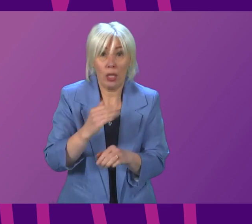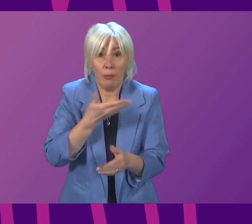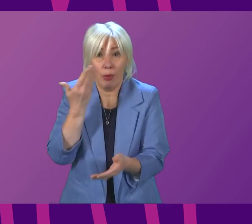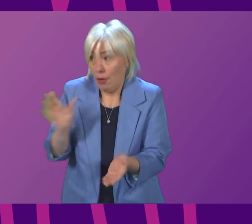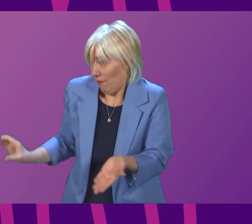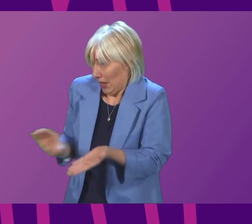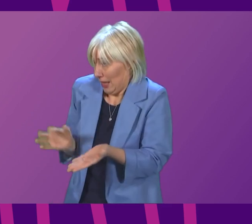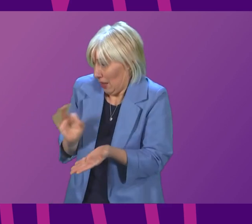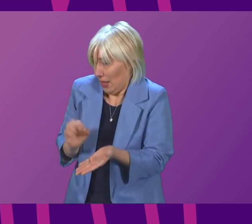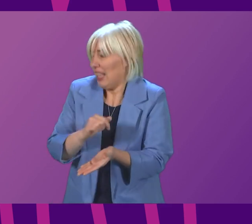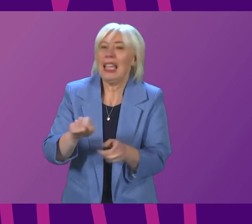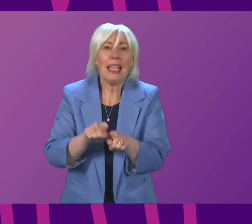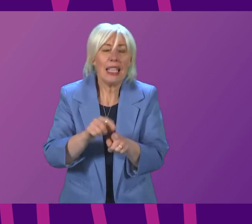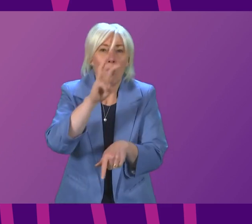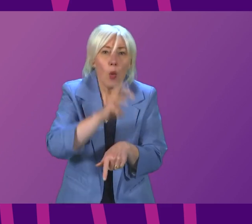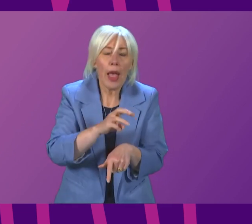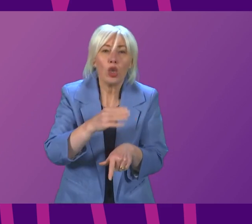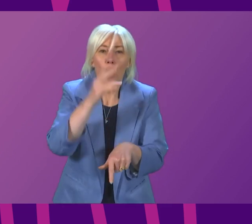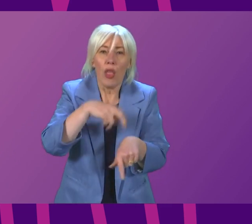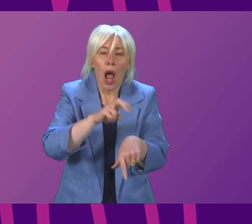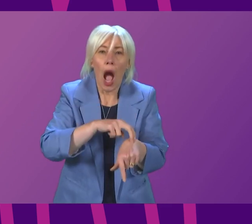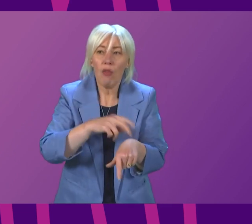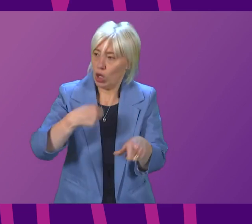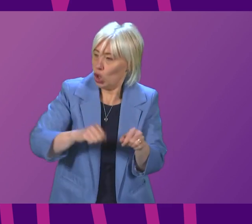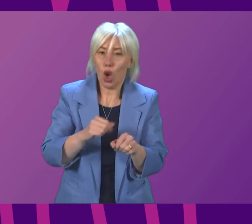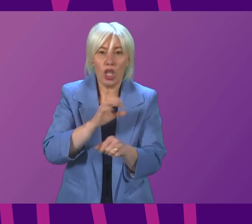the Welsh and Northern Ireland Governments asked for.